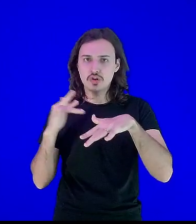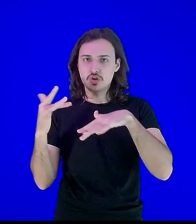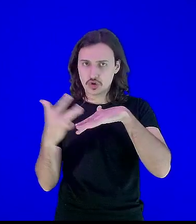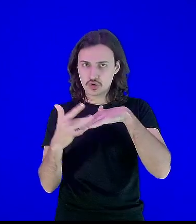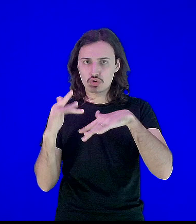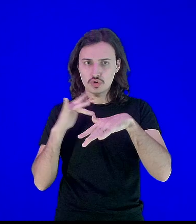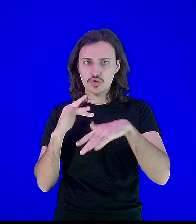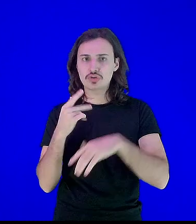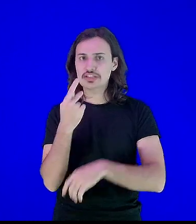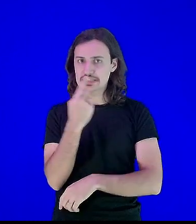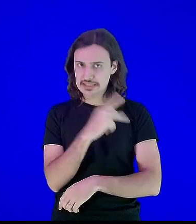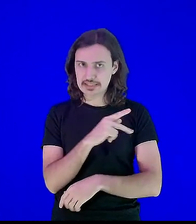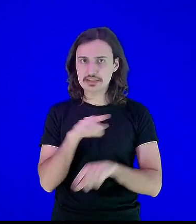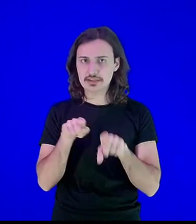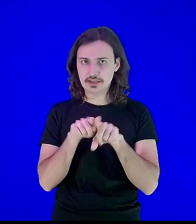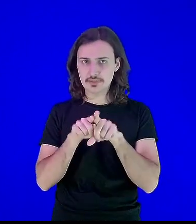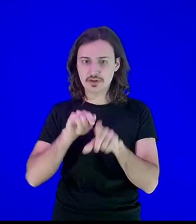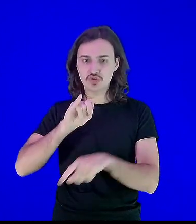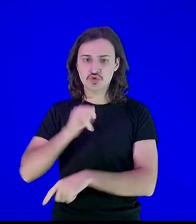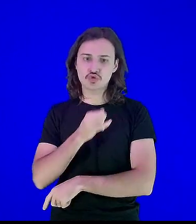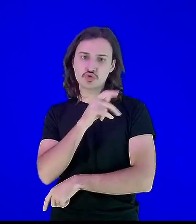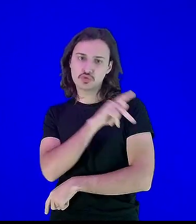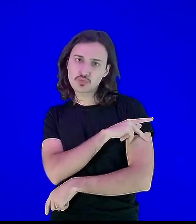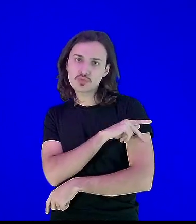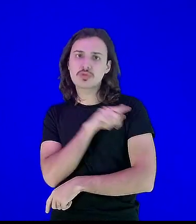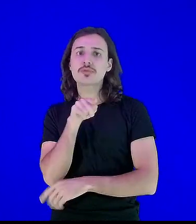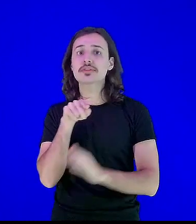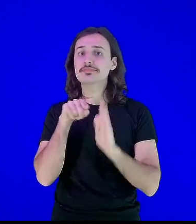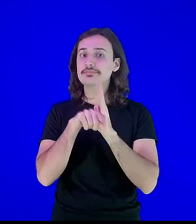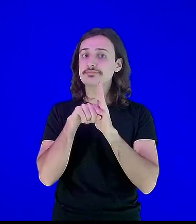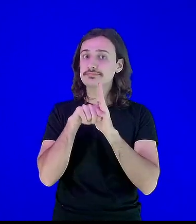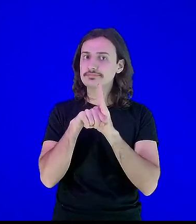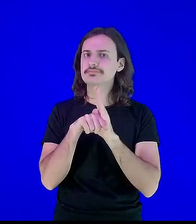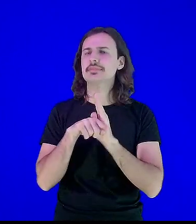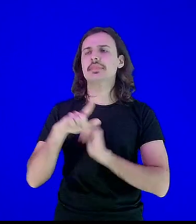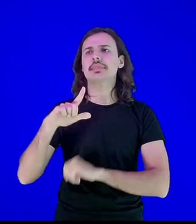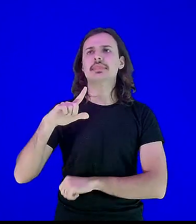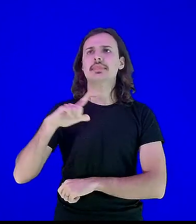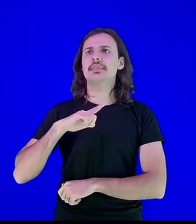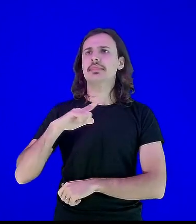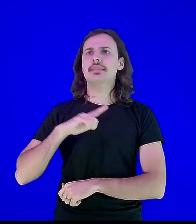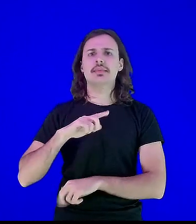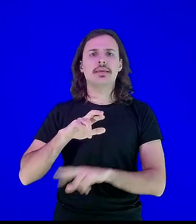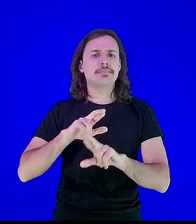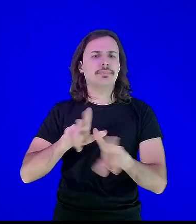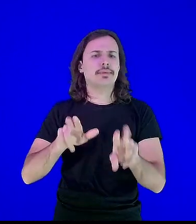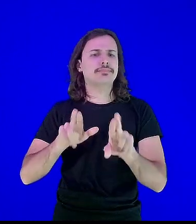for you to check it, it has a lot of different things I had never seen